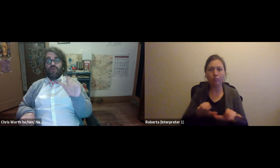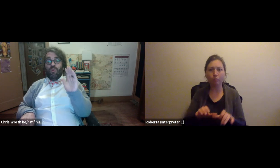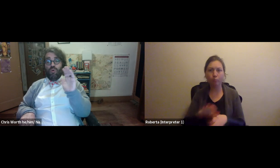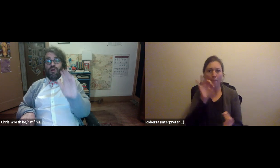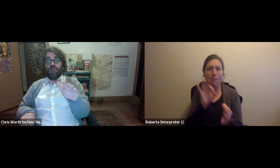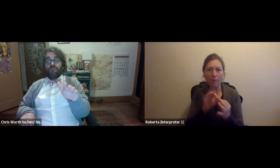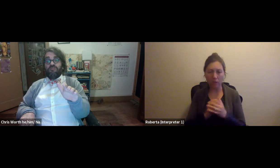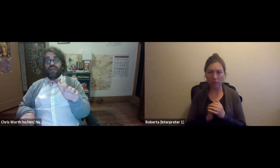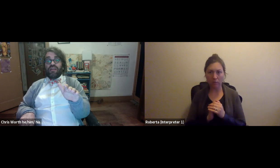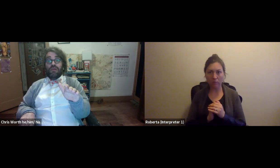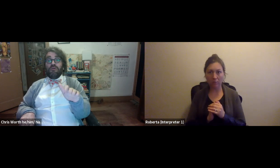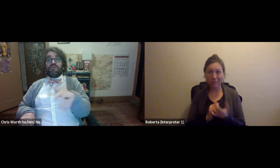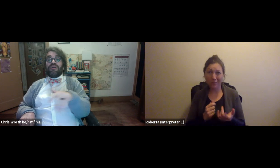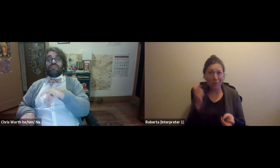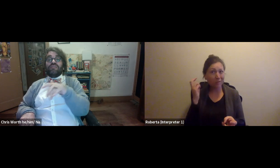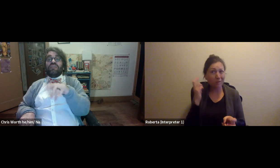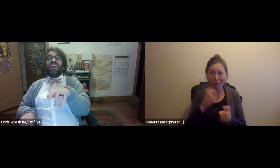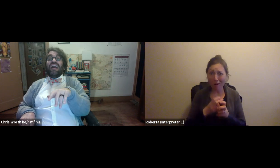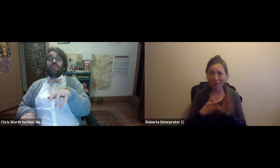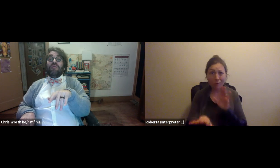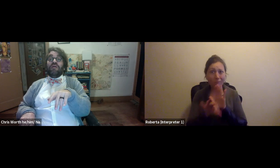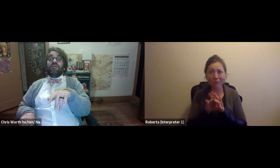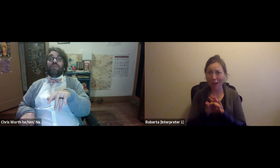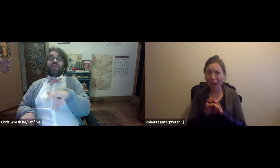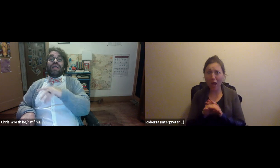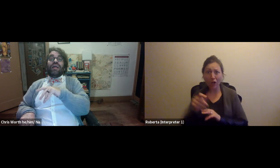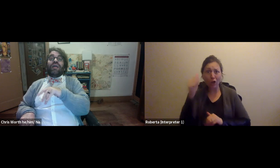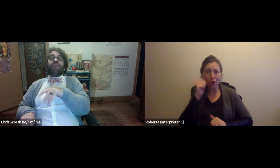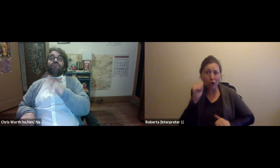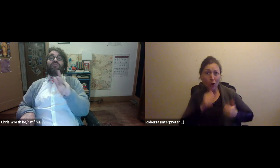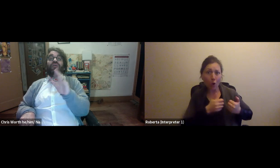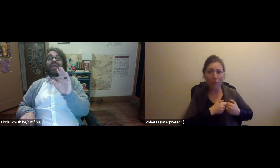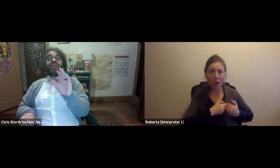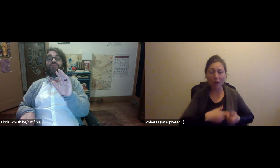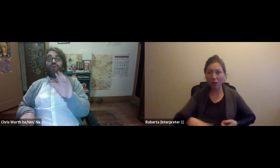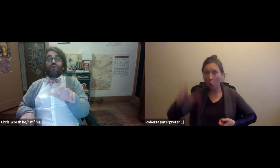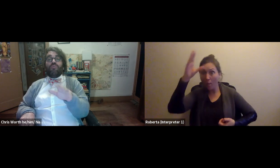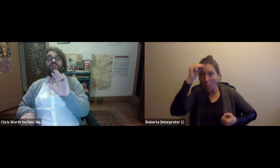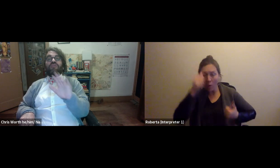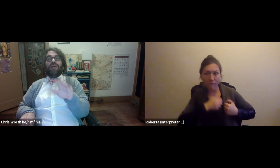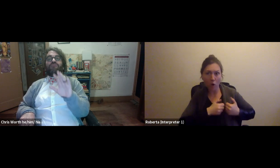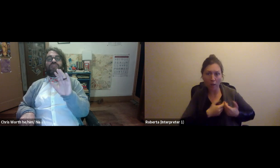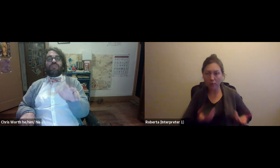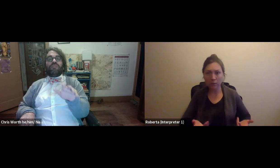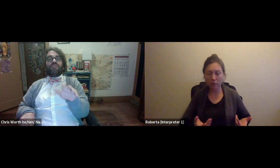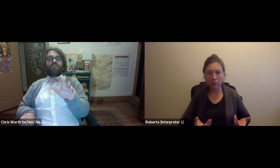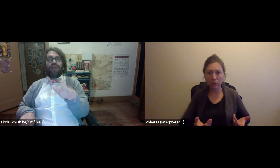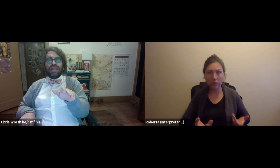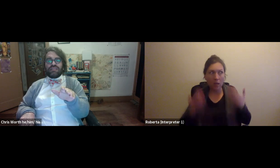or a girlfriend, you know, because first of all I didn't know much about disability rights.